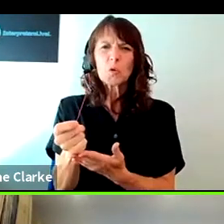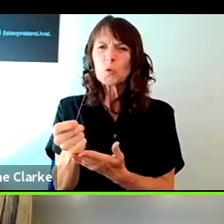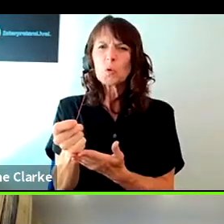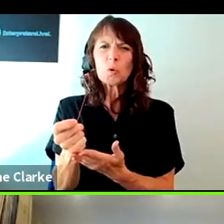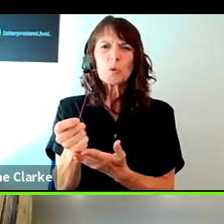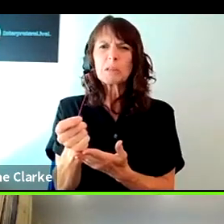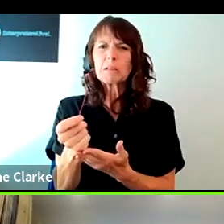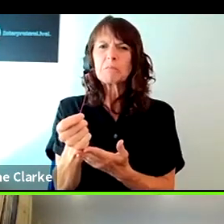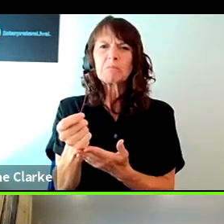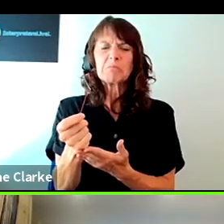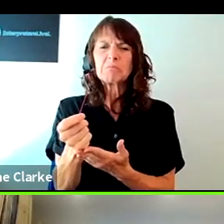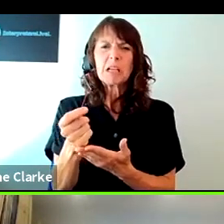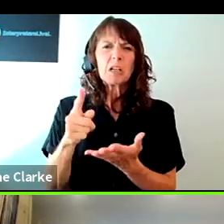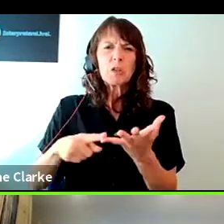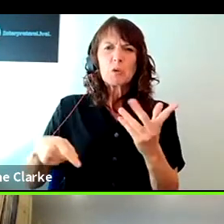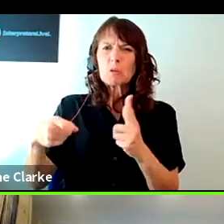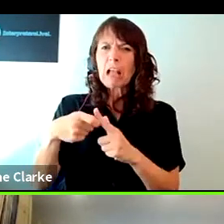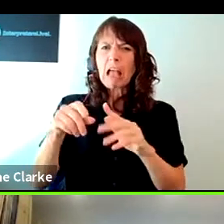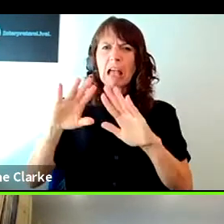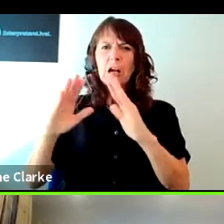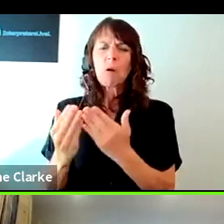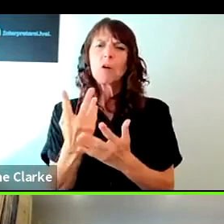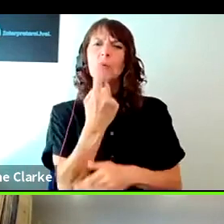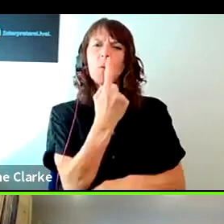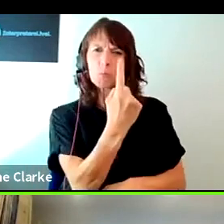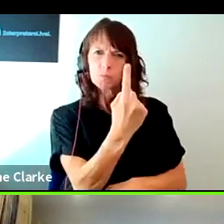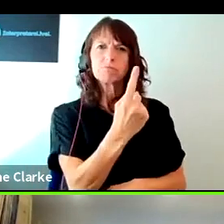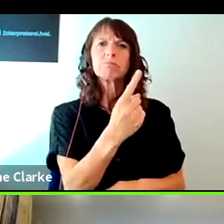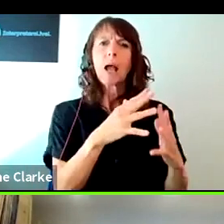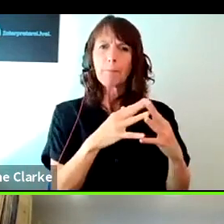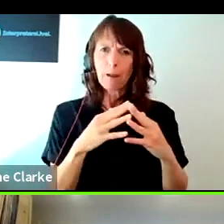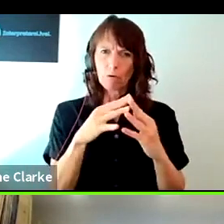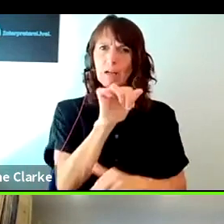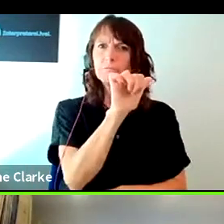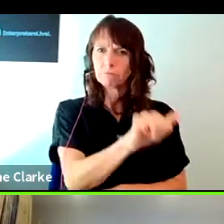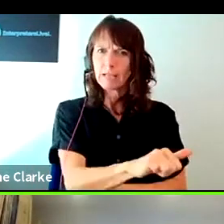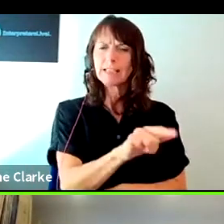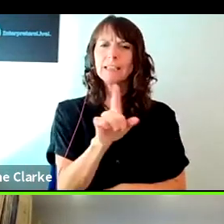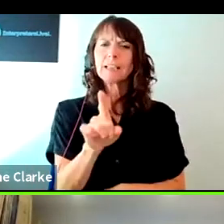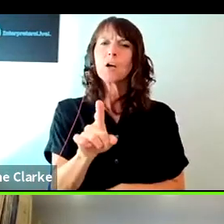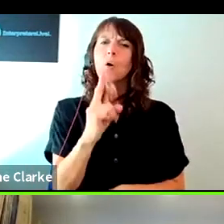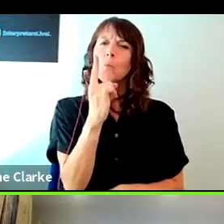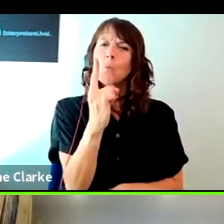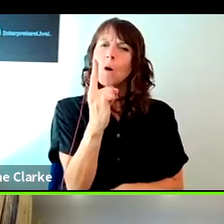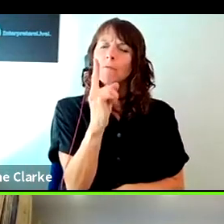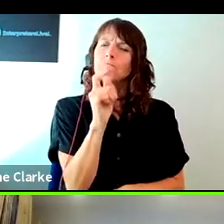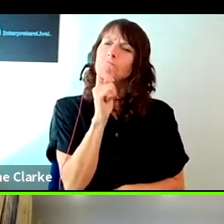I think the one exception to that is the public sector in the UK,